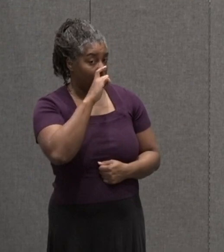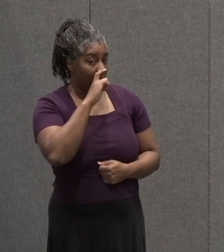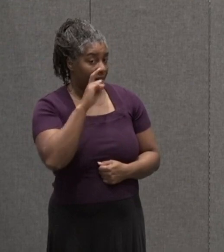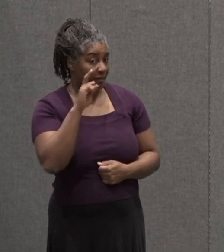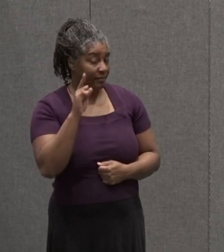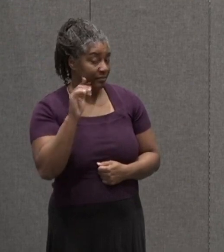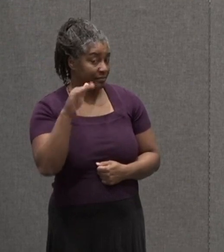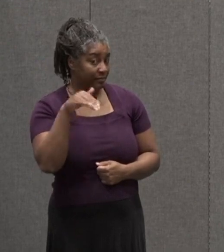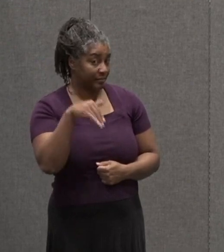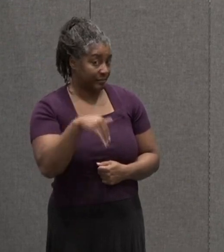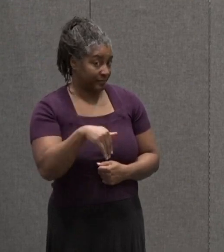Ragdoll.